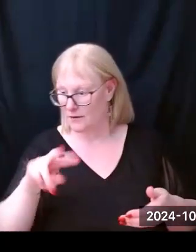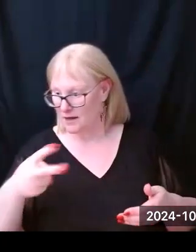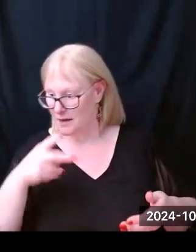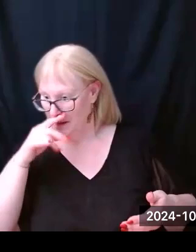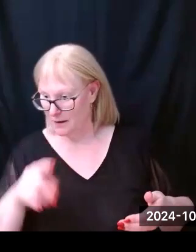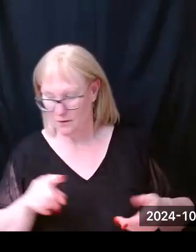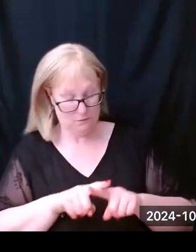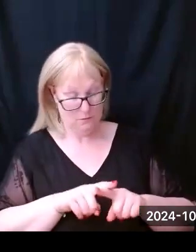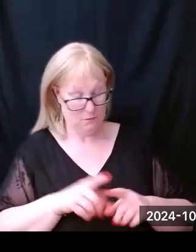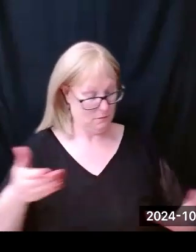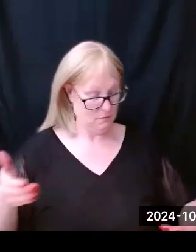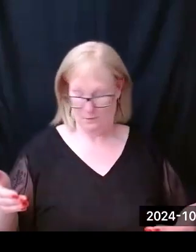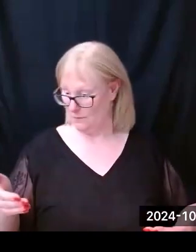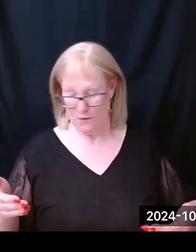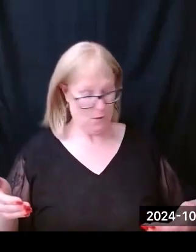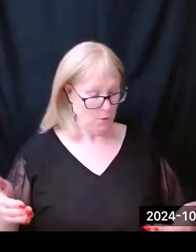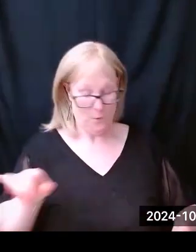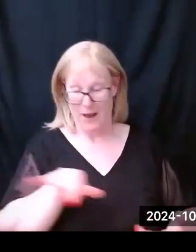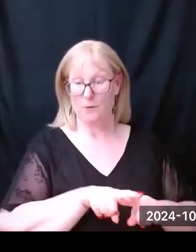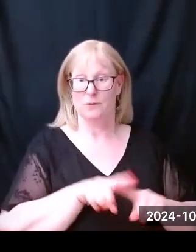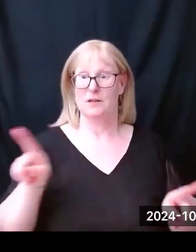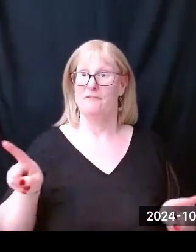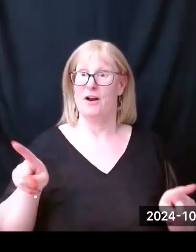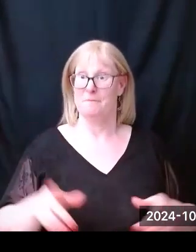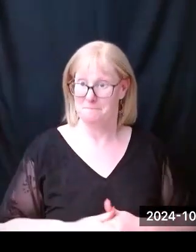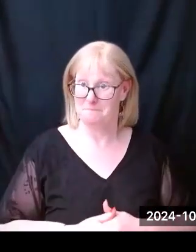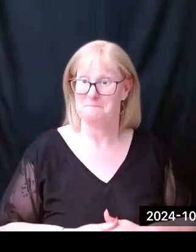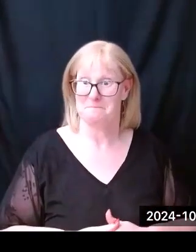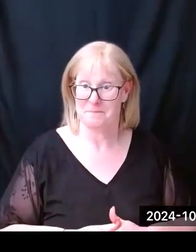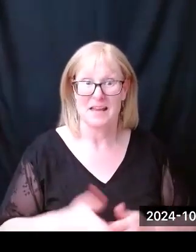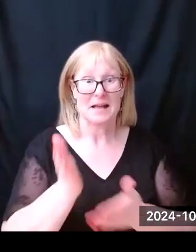Some babies are a little bit more spirited or strong willed or fussy,